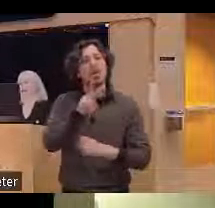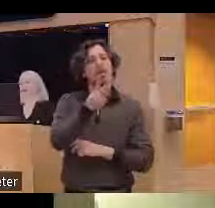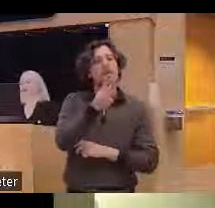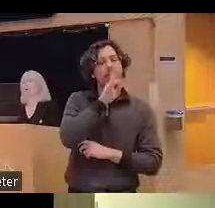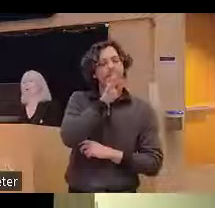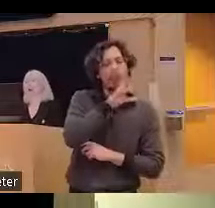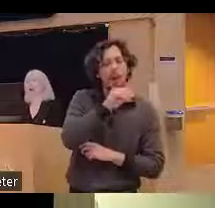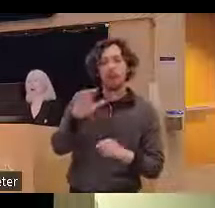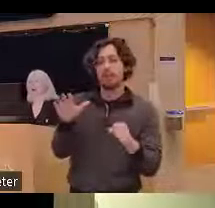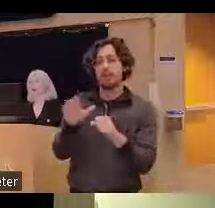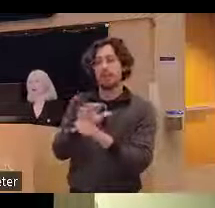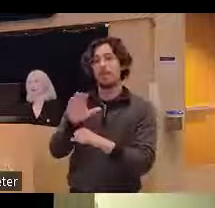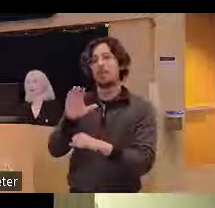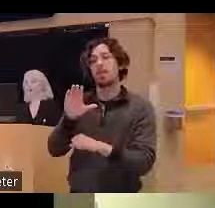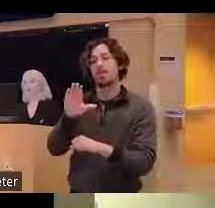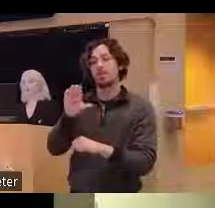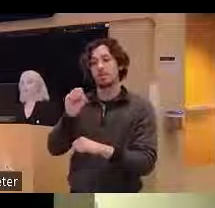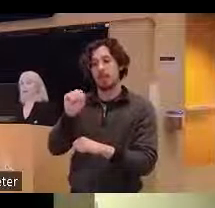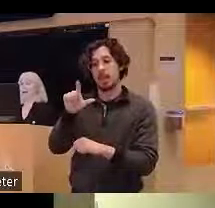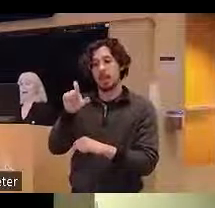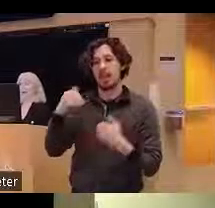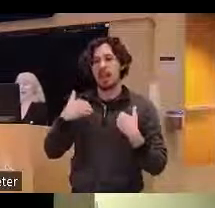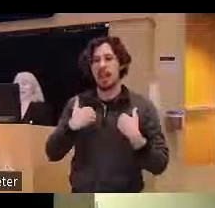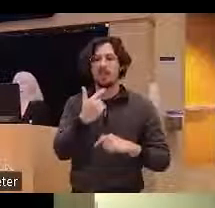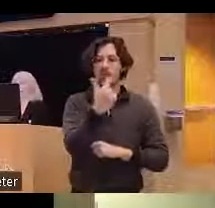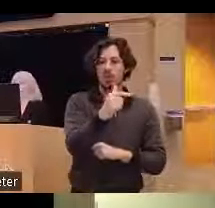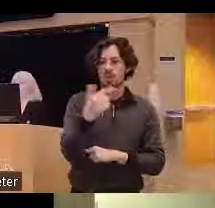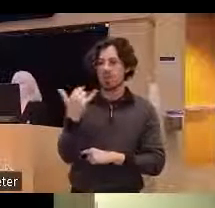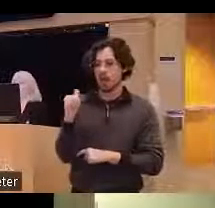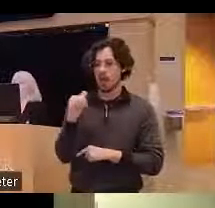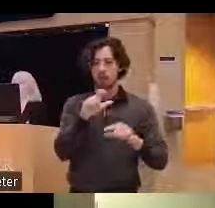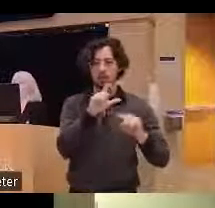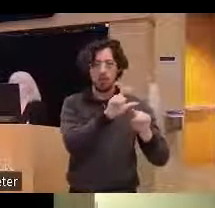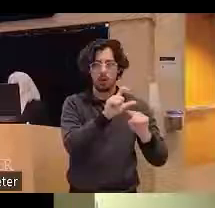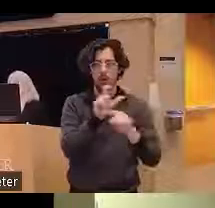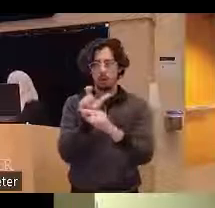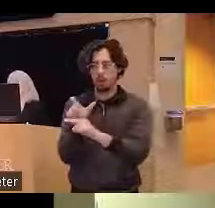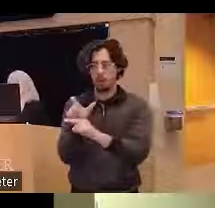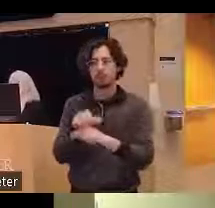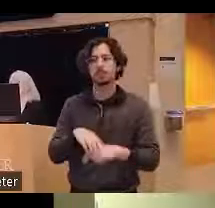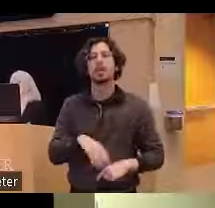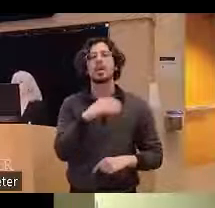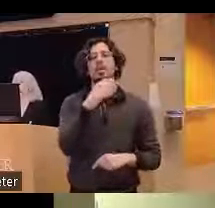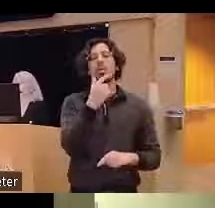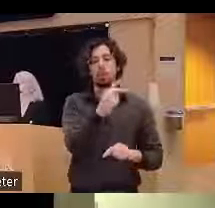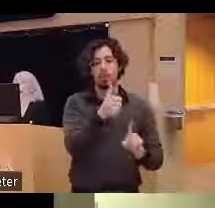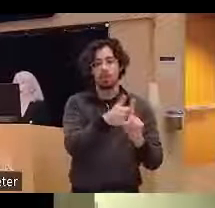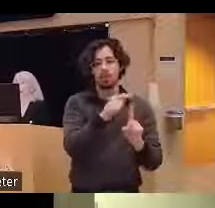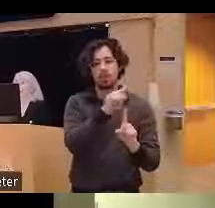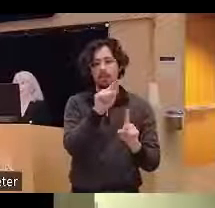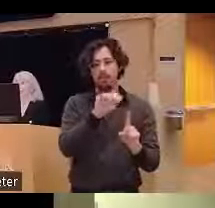yellow bar and they're both doing pretty badly the green bar is a zinc transporter um and the